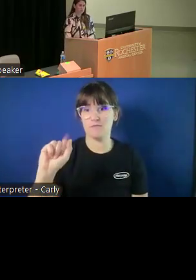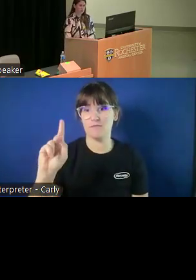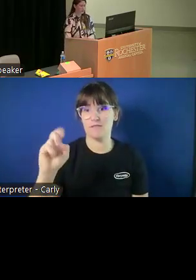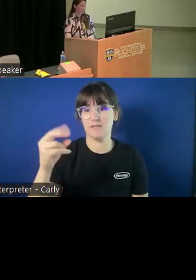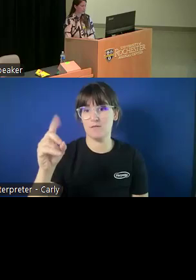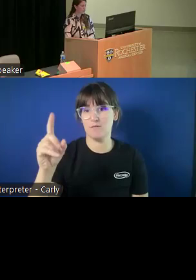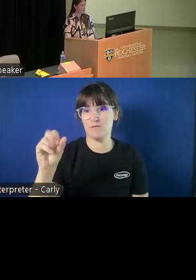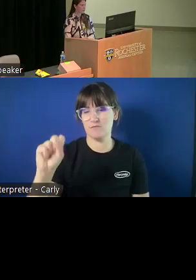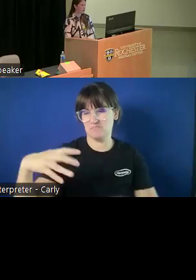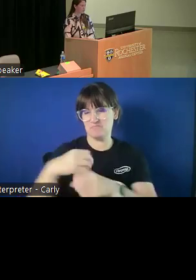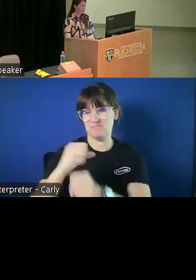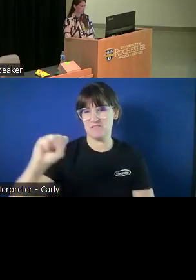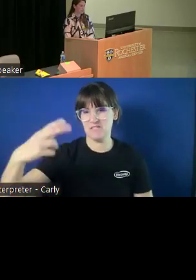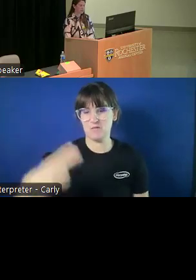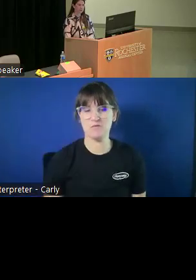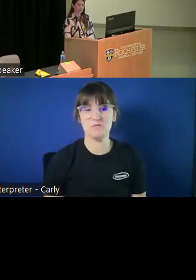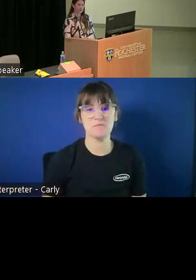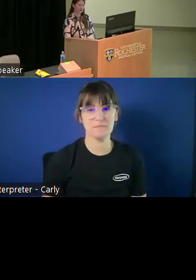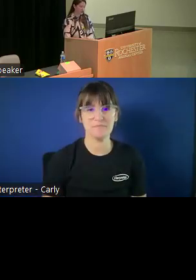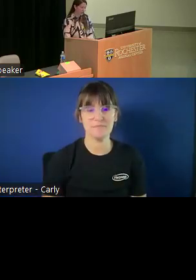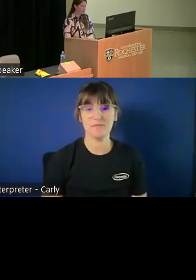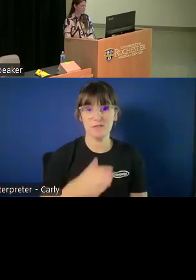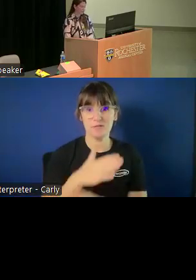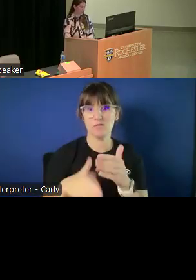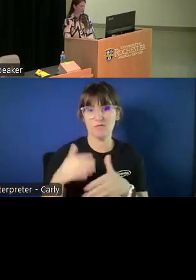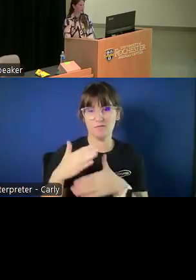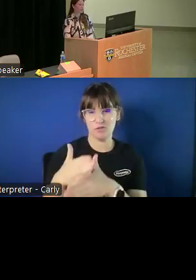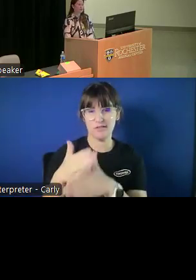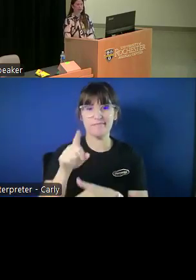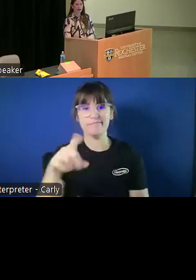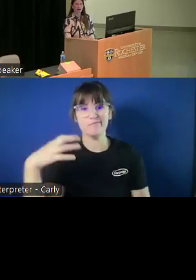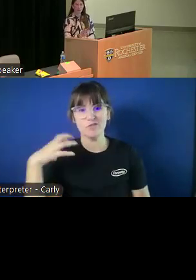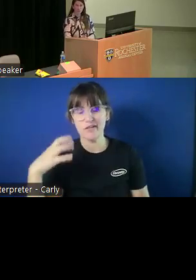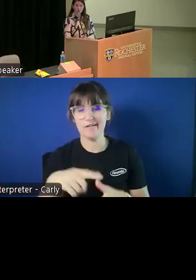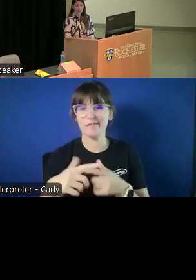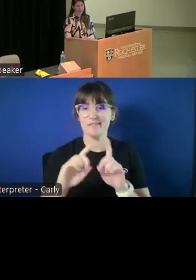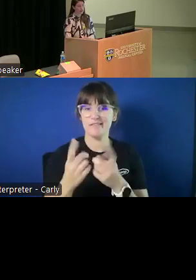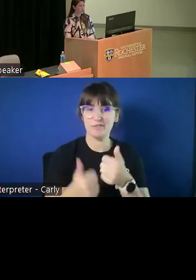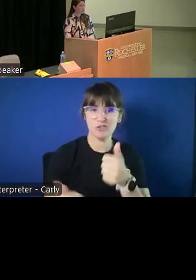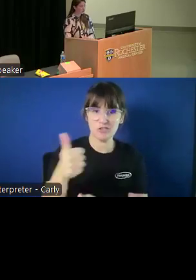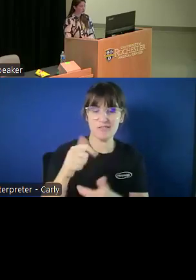results with um over the years primarily chairs division chiefs uh and most recently ambulatory